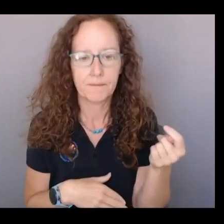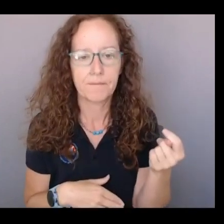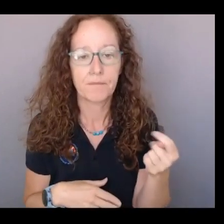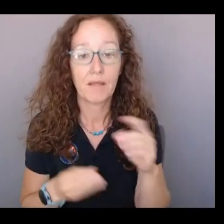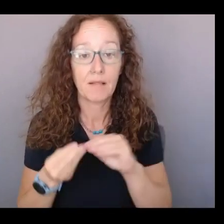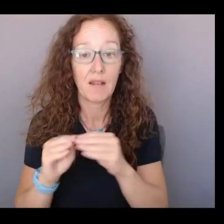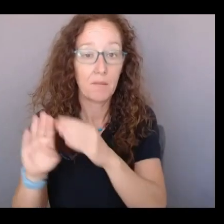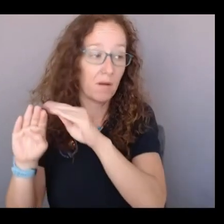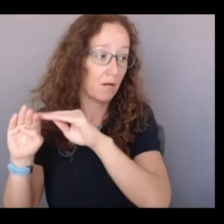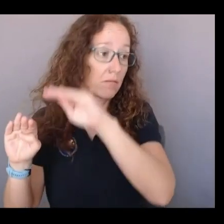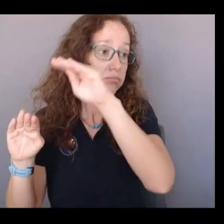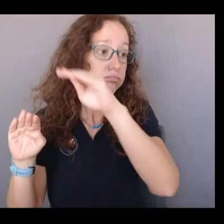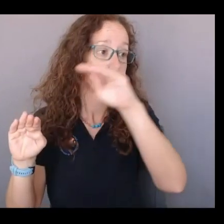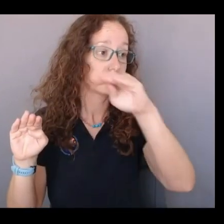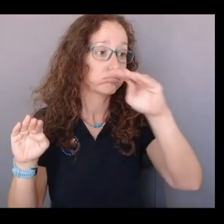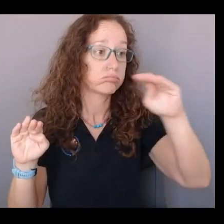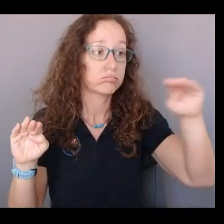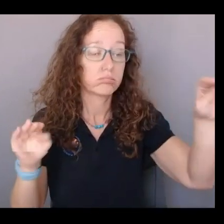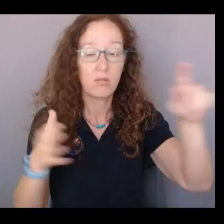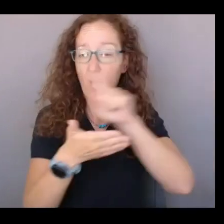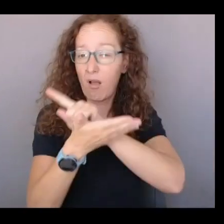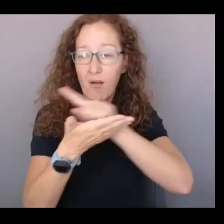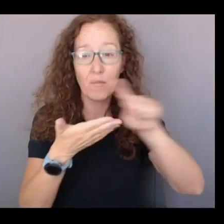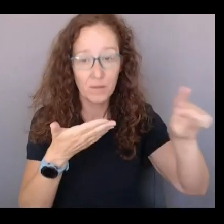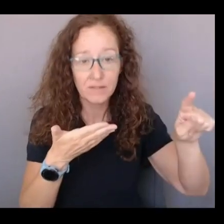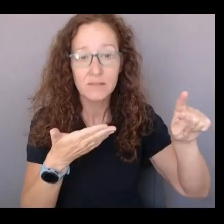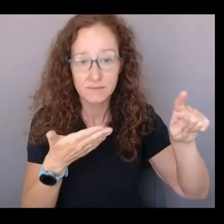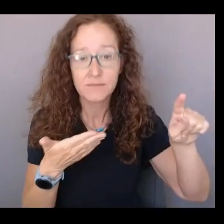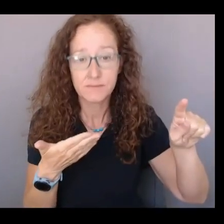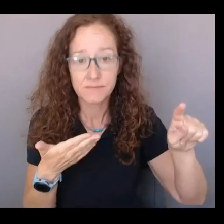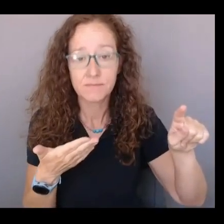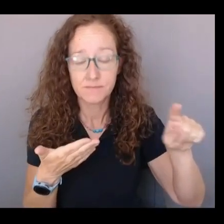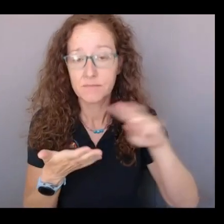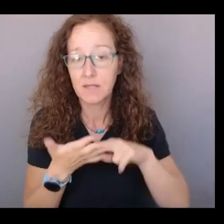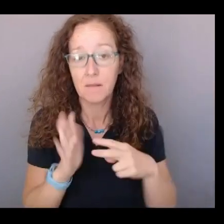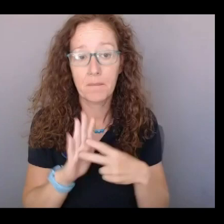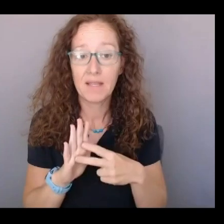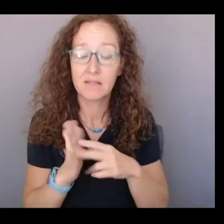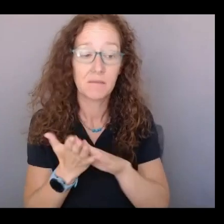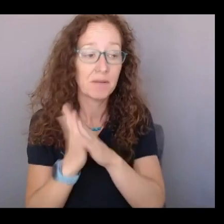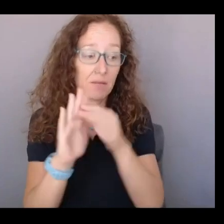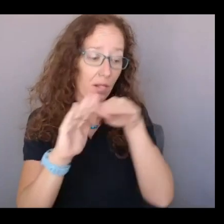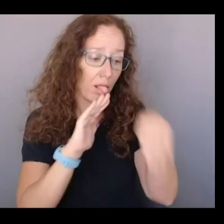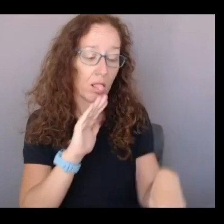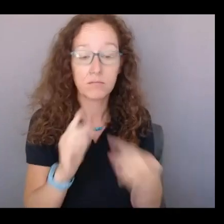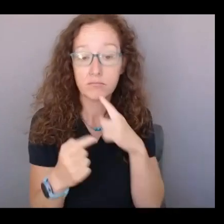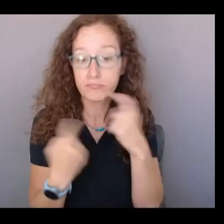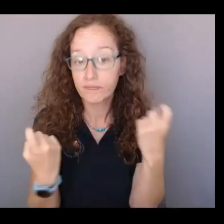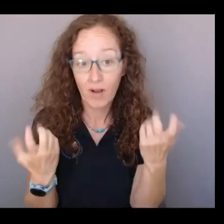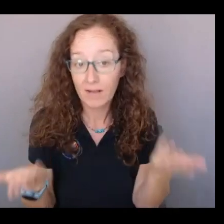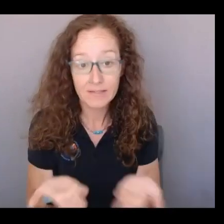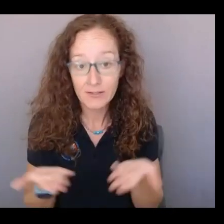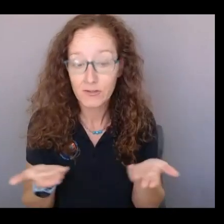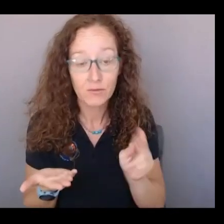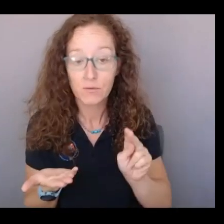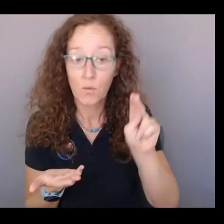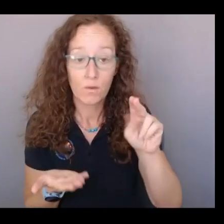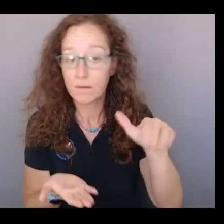way through the week. So we're not going to be seeing significant drying here in North Central New Mexico. Uh we